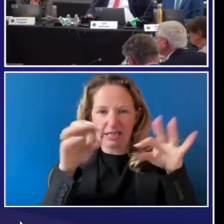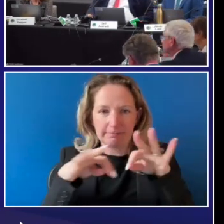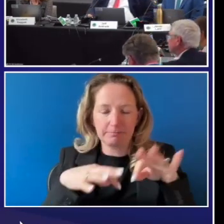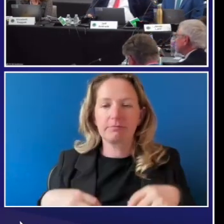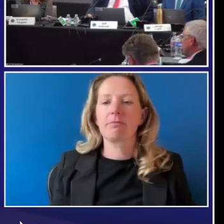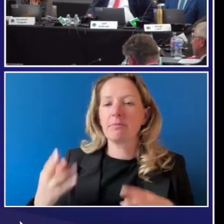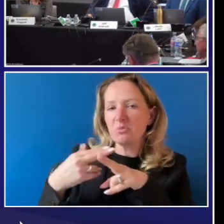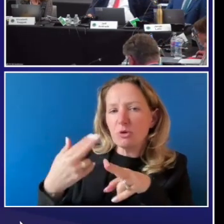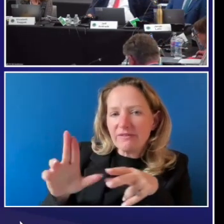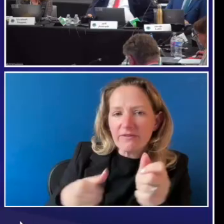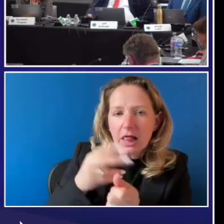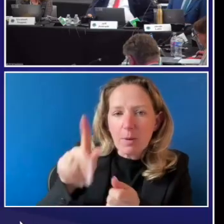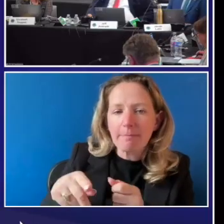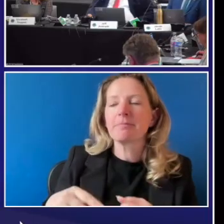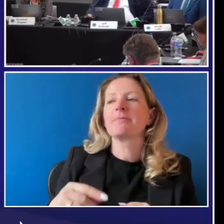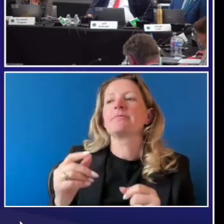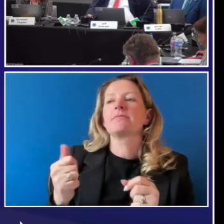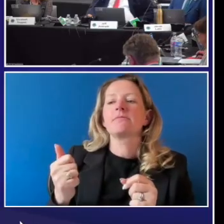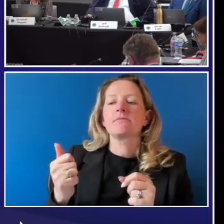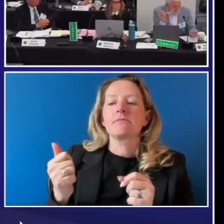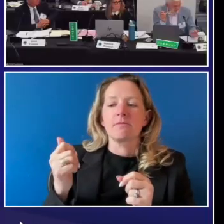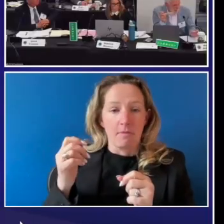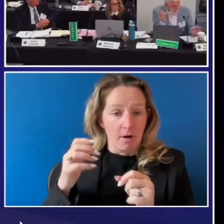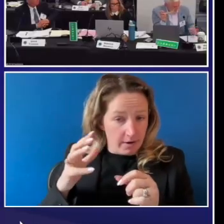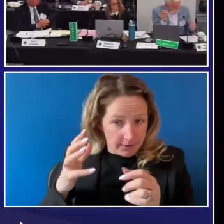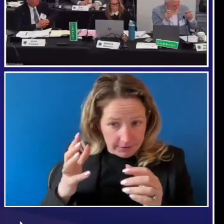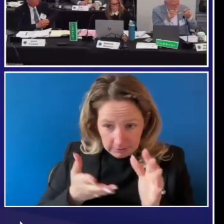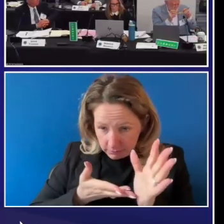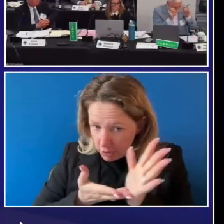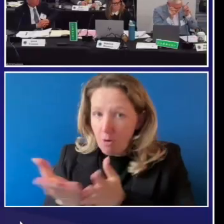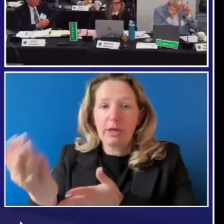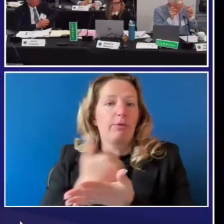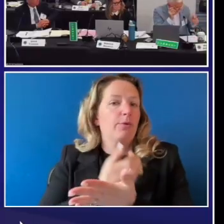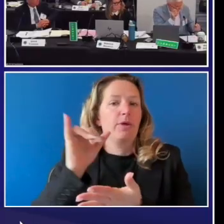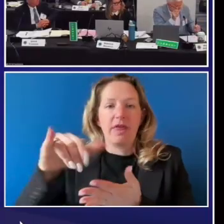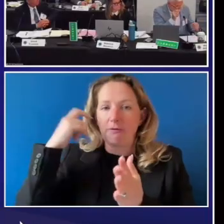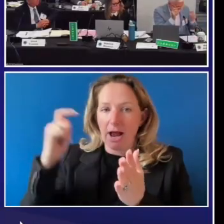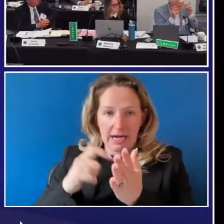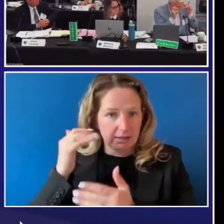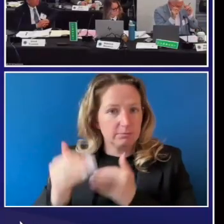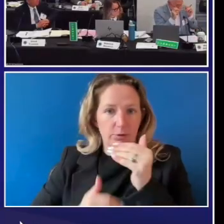Having gone through the recognition process, many times, I wouldn't